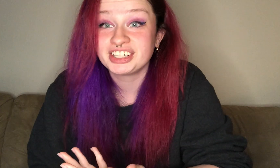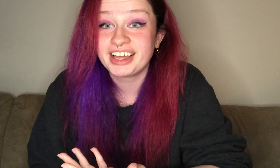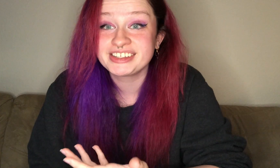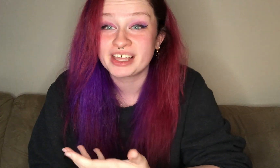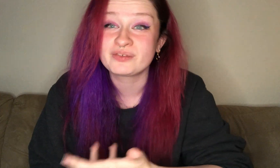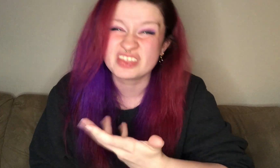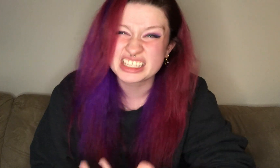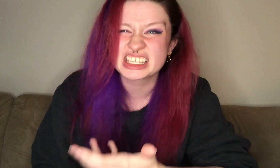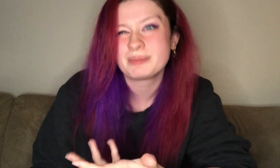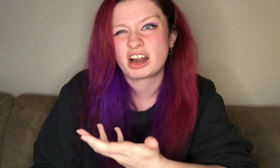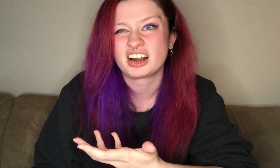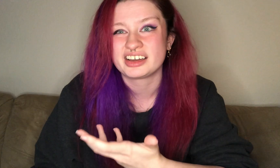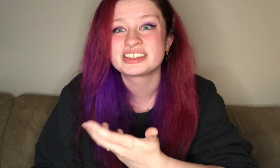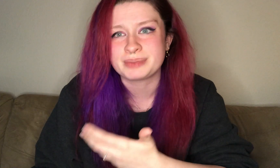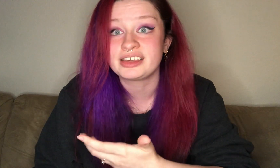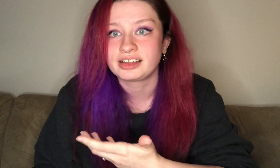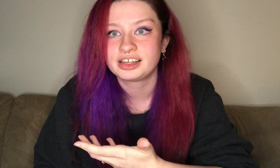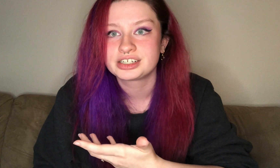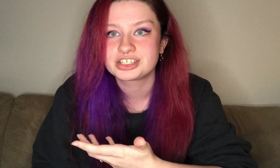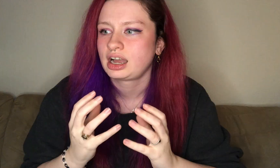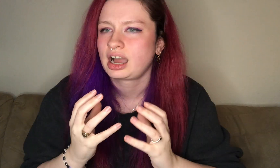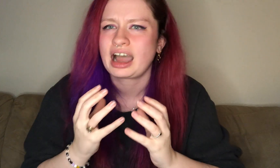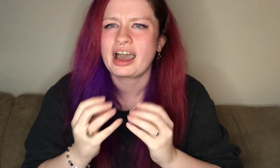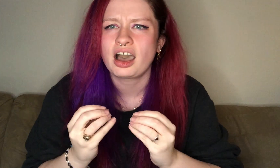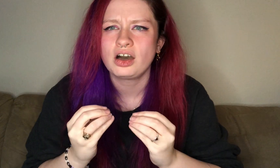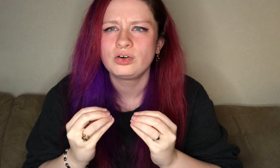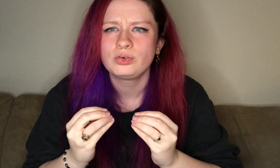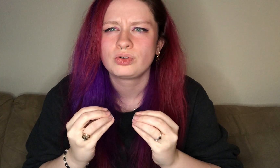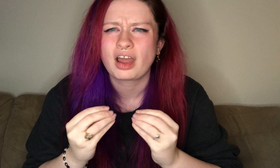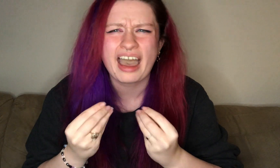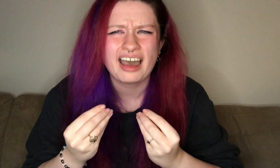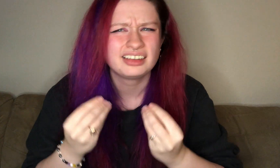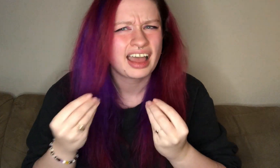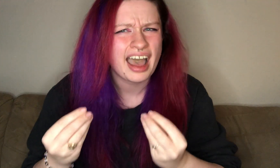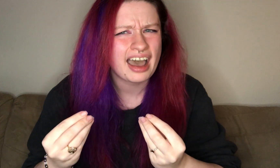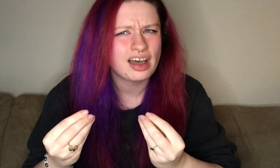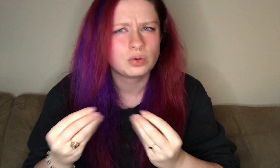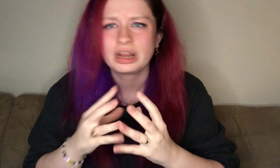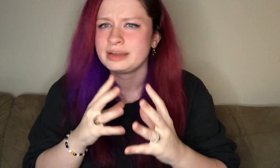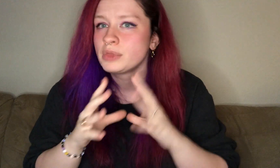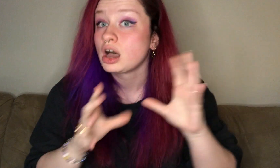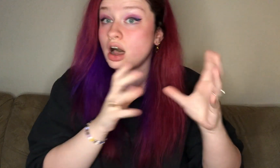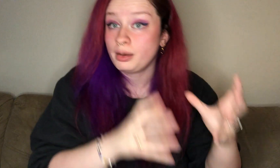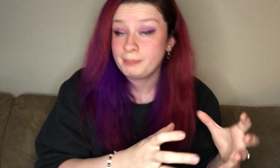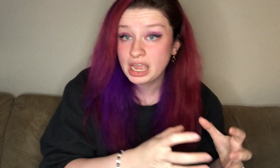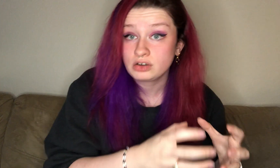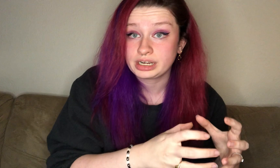lines of "this is america speak english" how how america